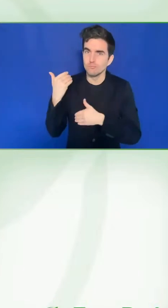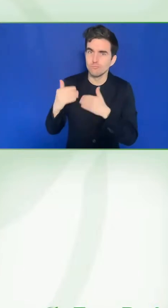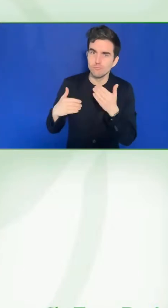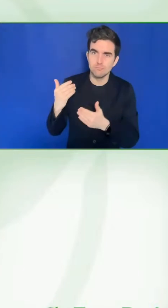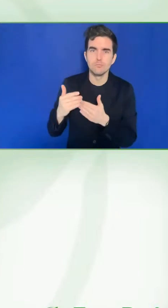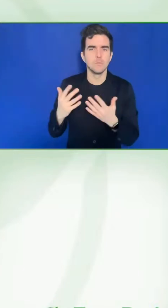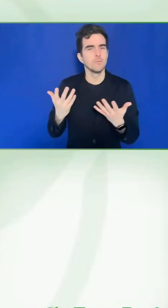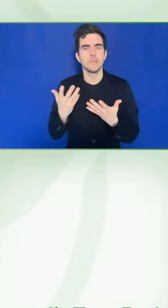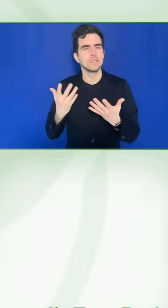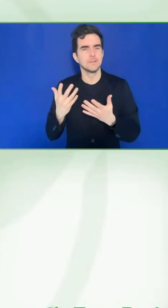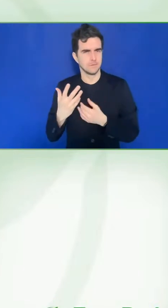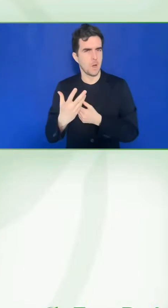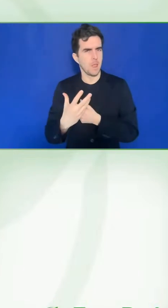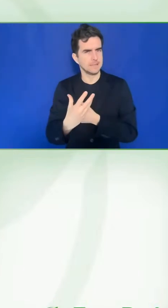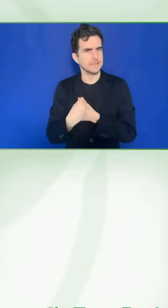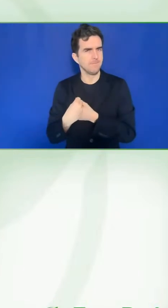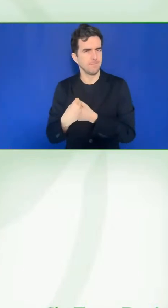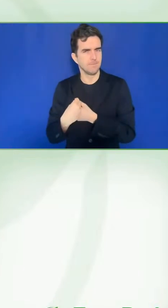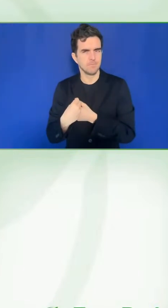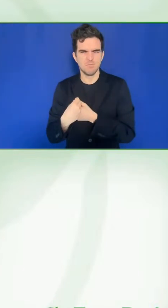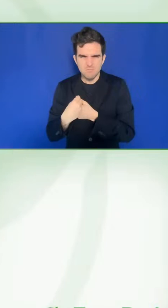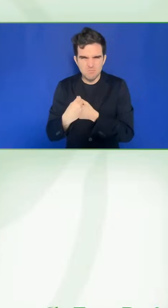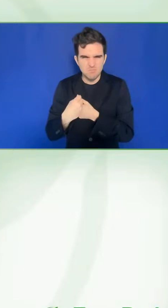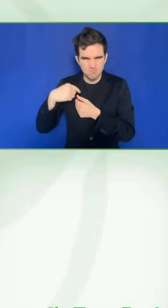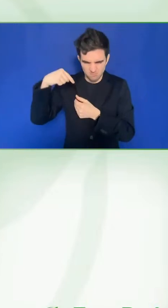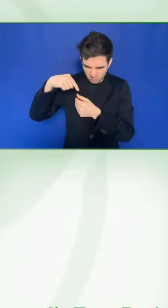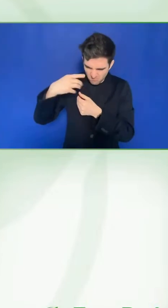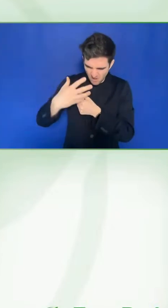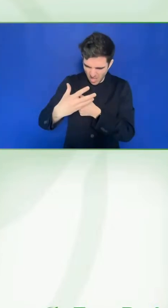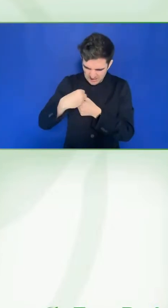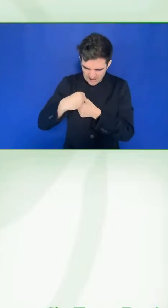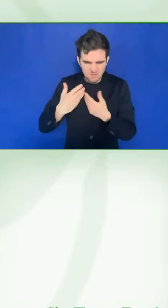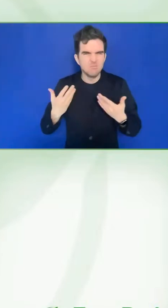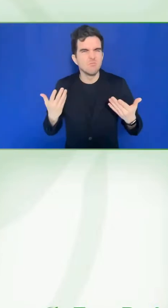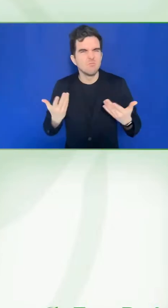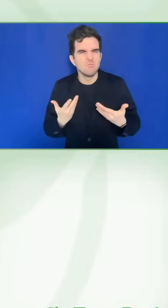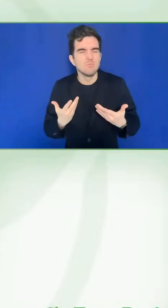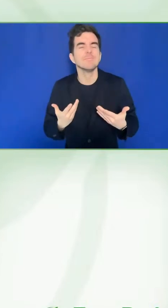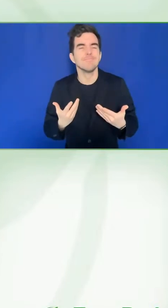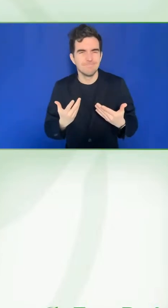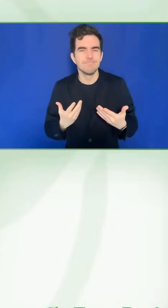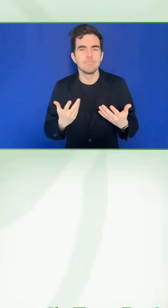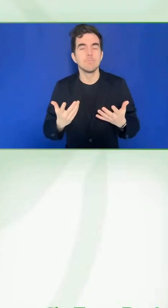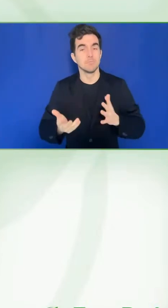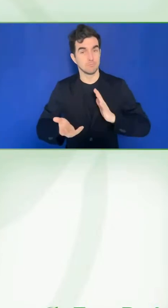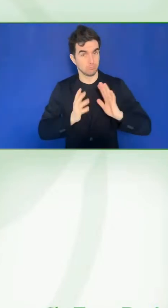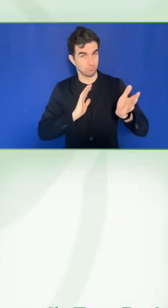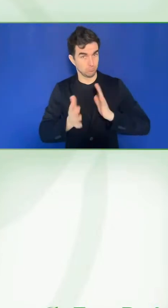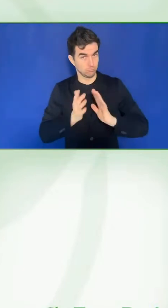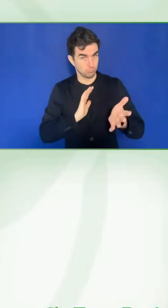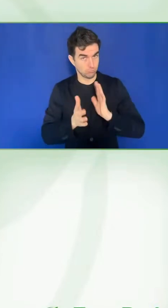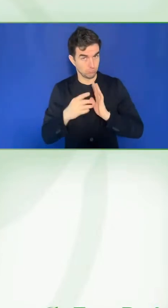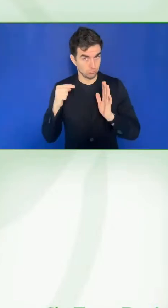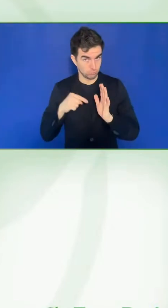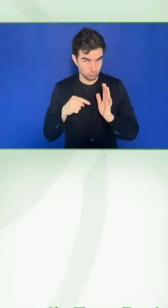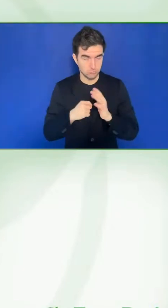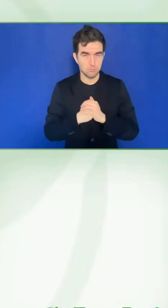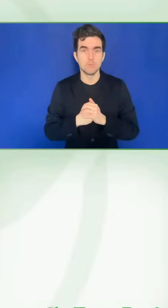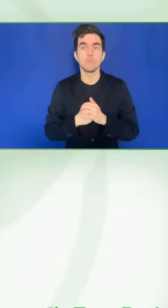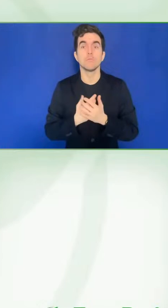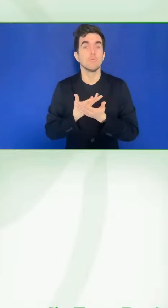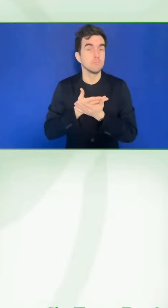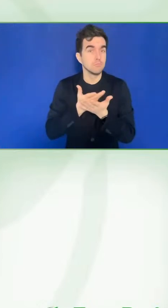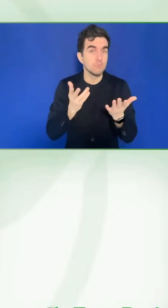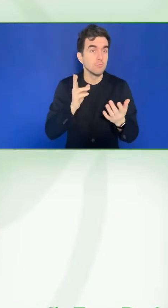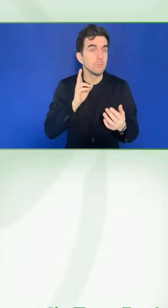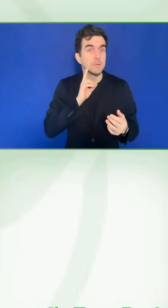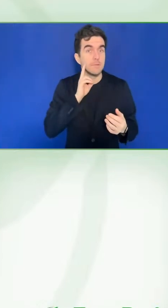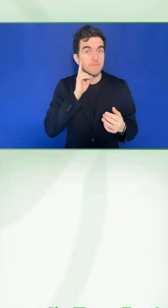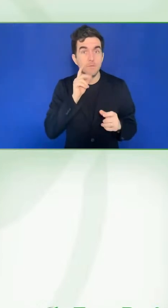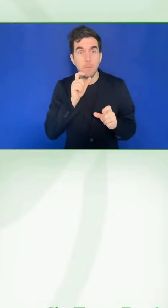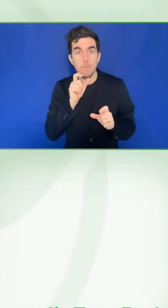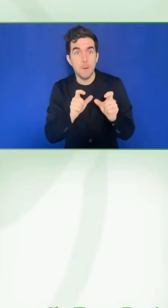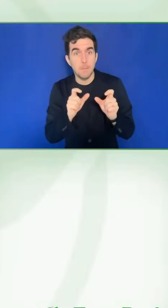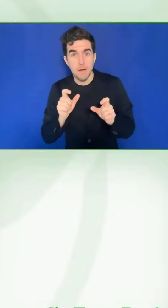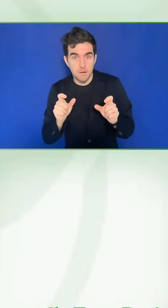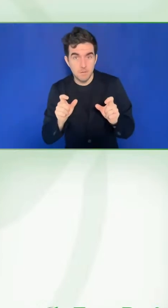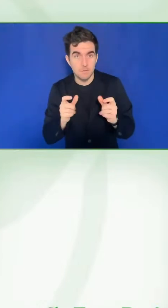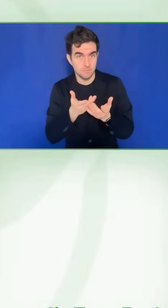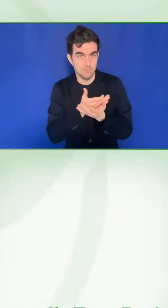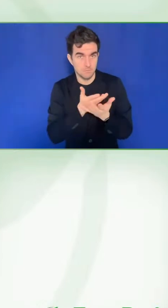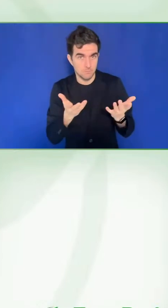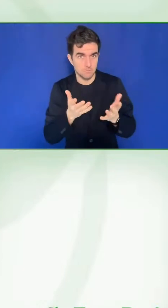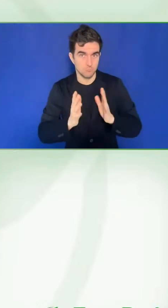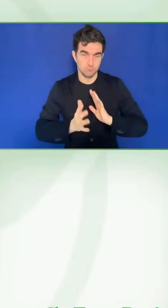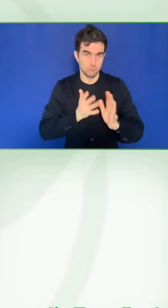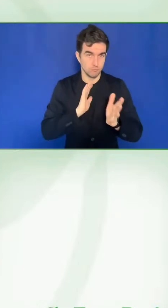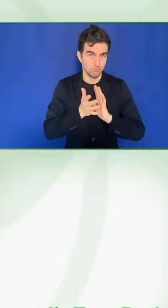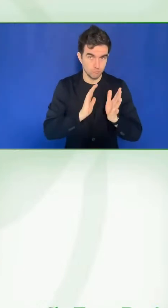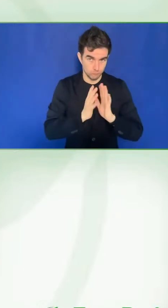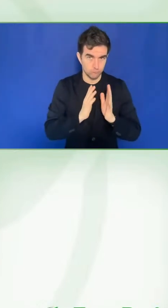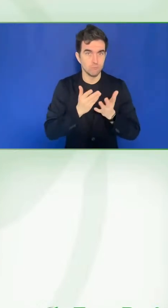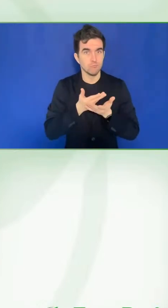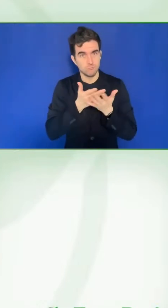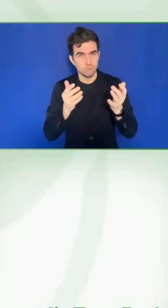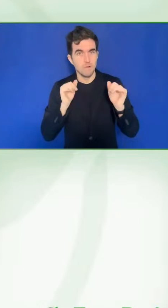For nondisabled audience members, the consistently report an increased awareness of the importance